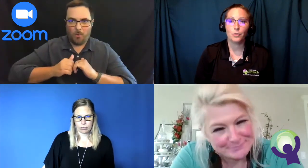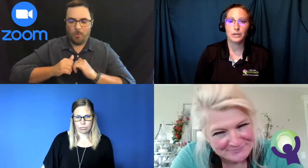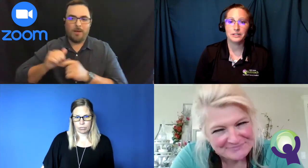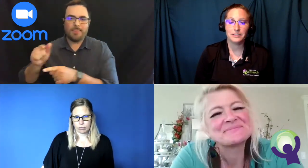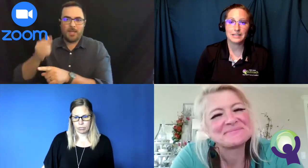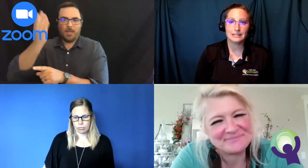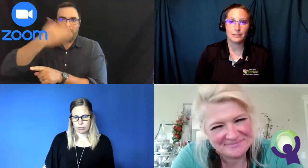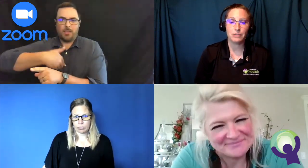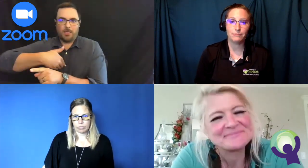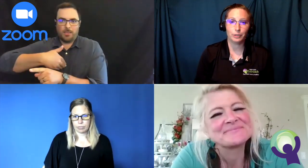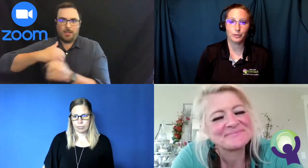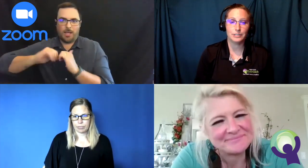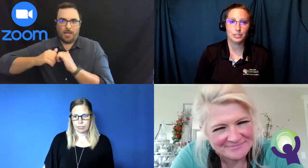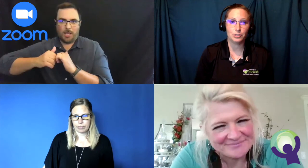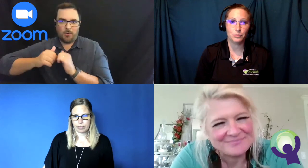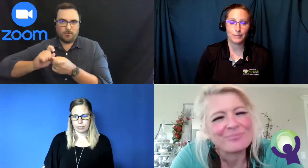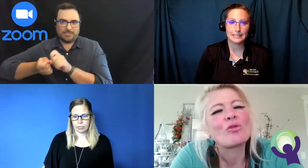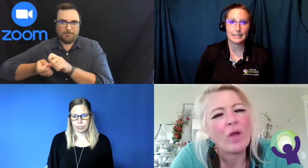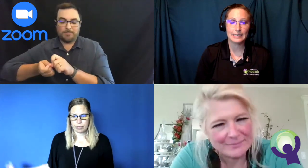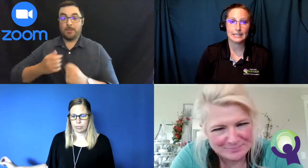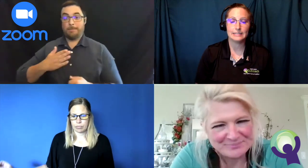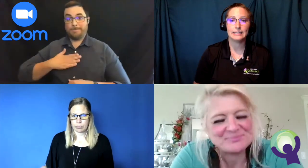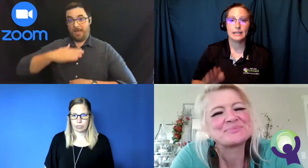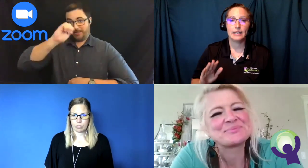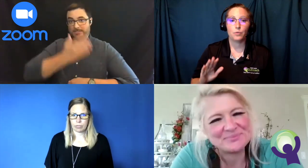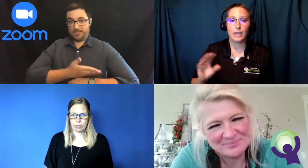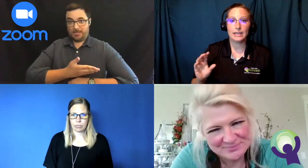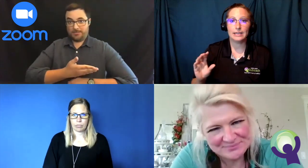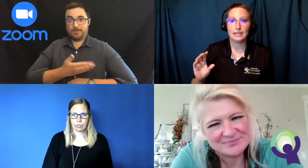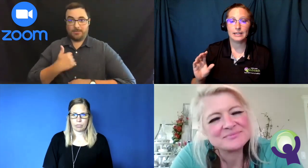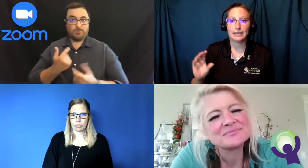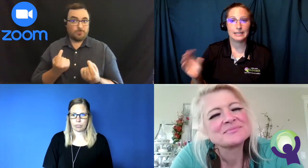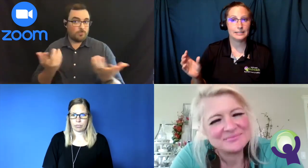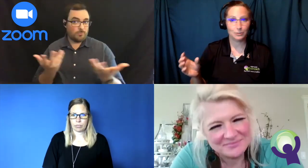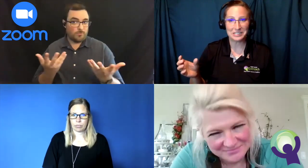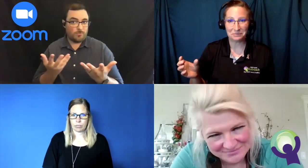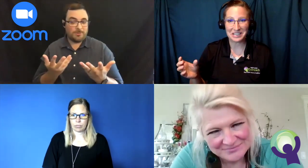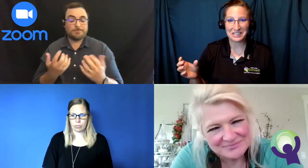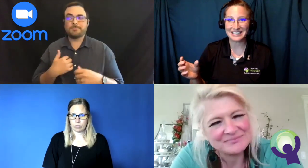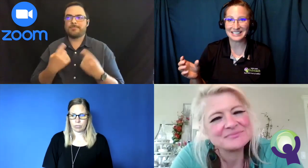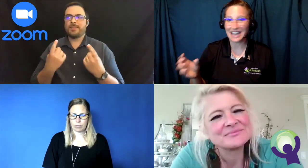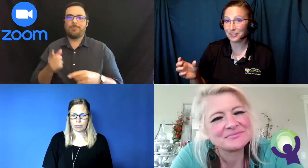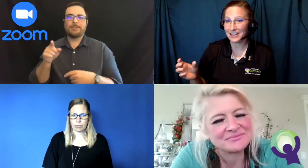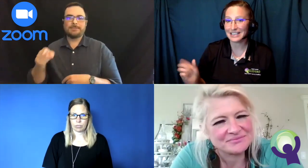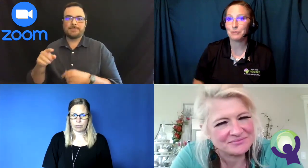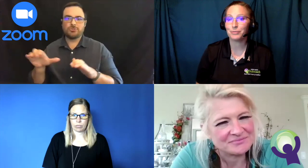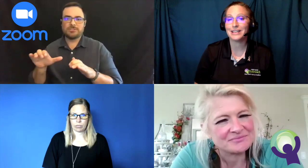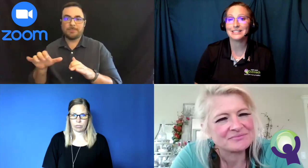One of the things we've learned to do with my son is when he's doing something that's not the right time or place